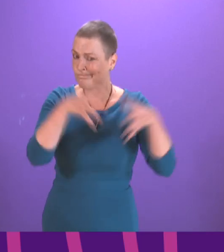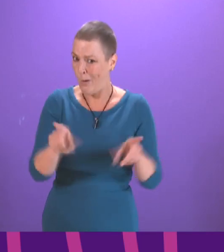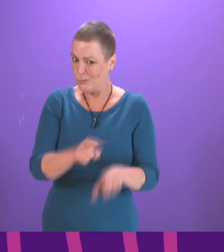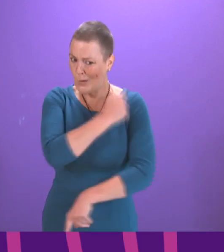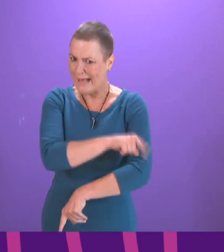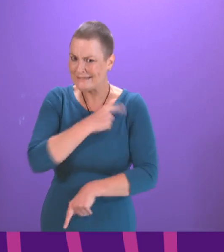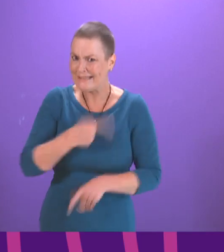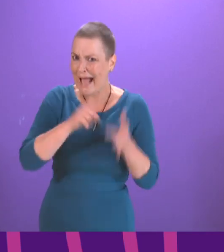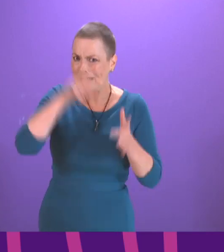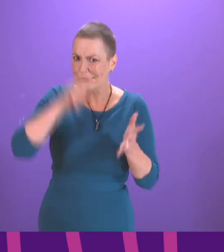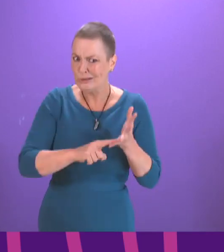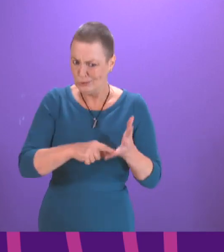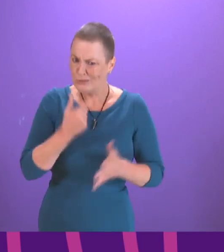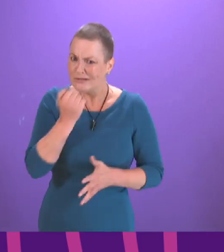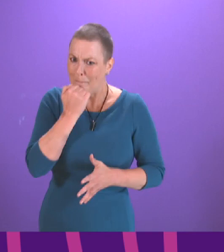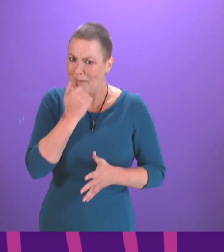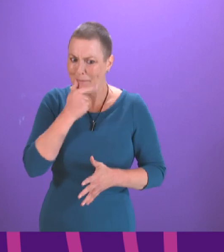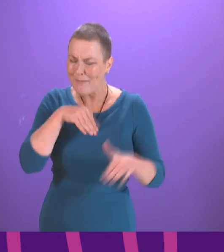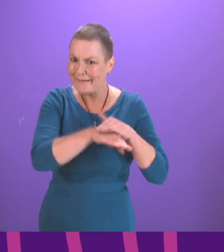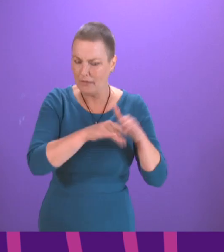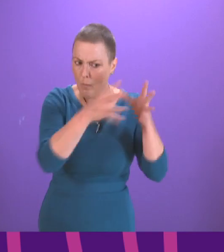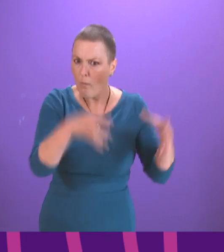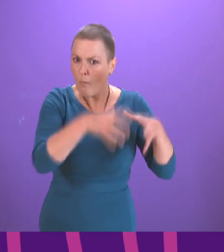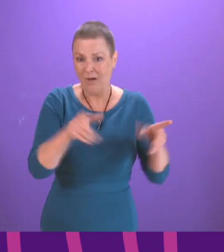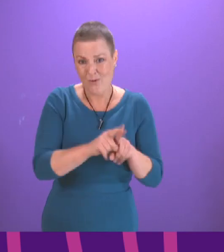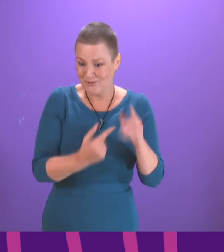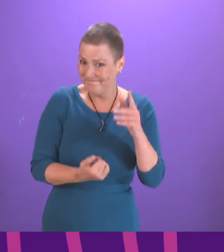and intensive care unit admissions and, sadly, a rising number of deaths.